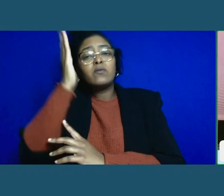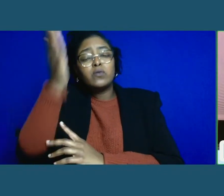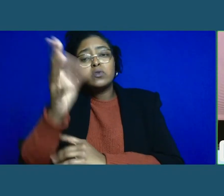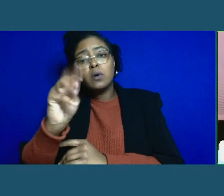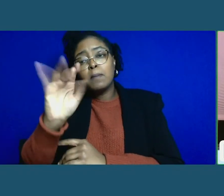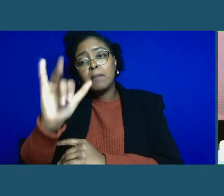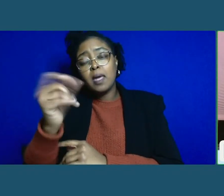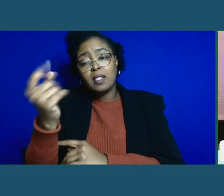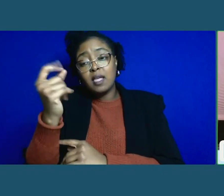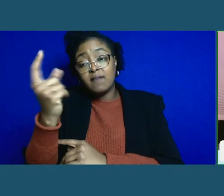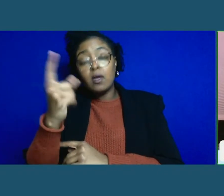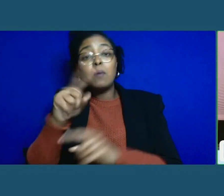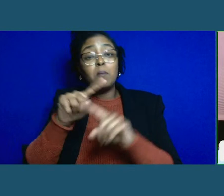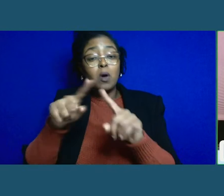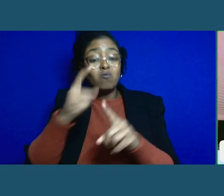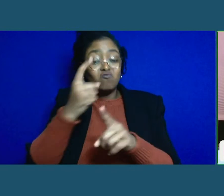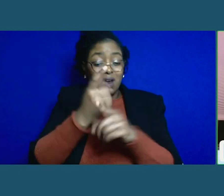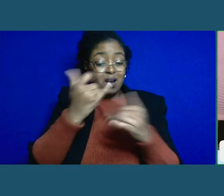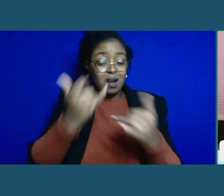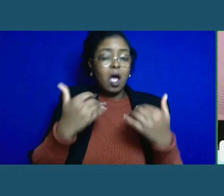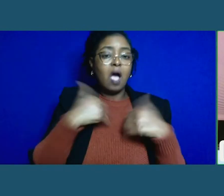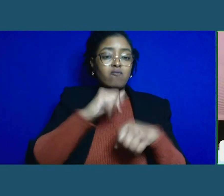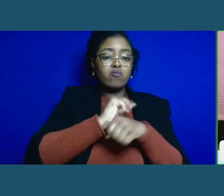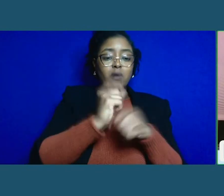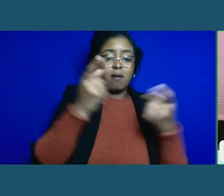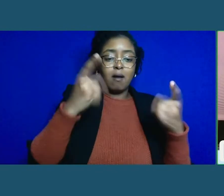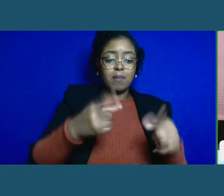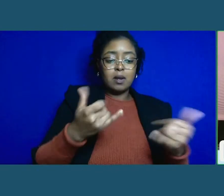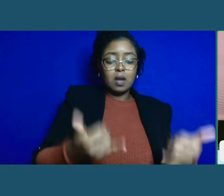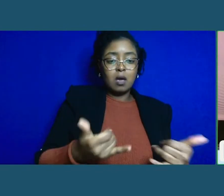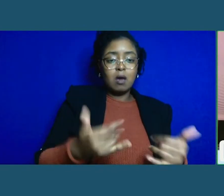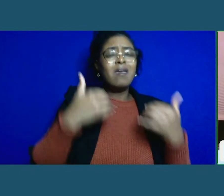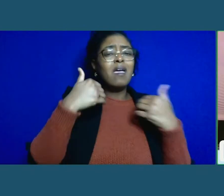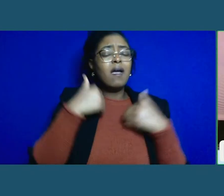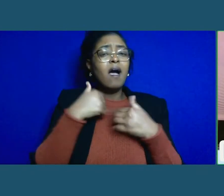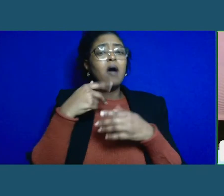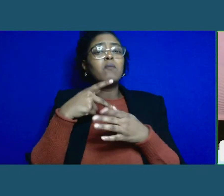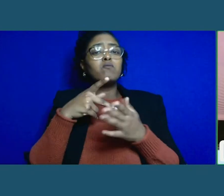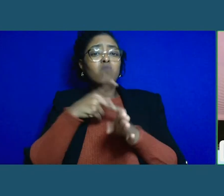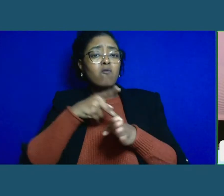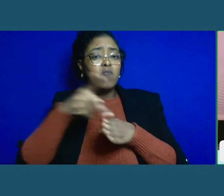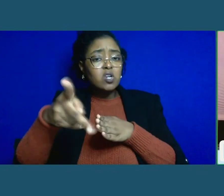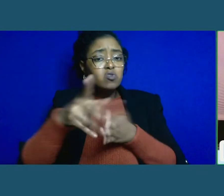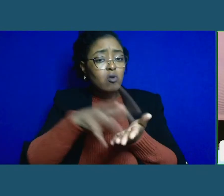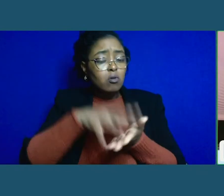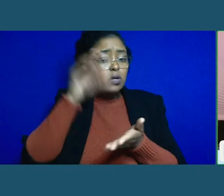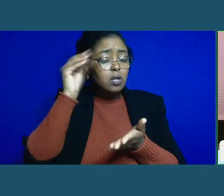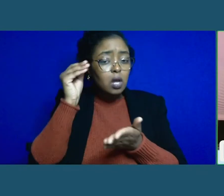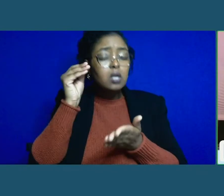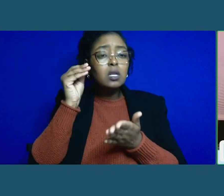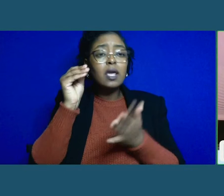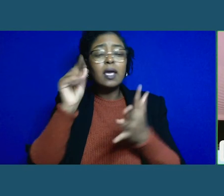to be presented to the board on May 11th. There is work actively happening right now. For